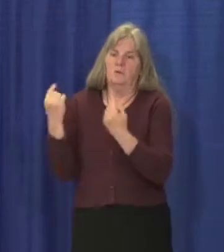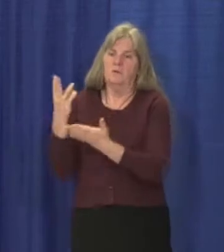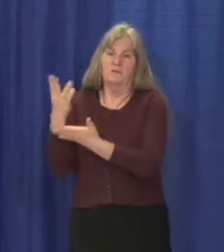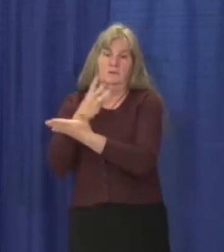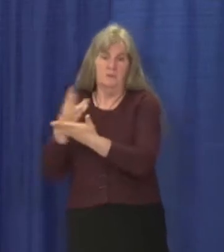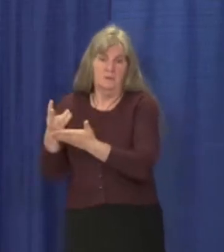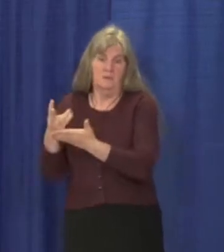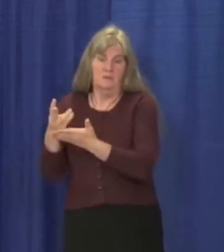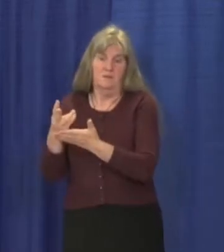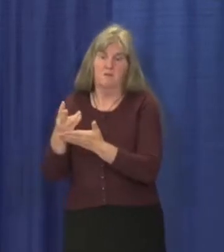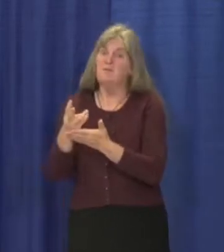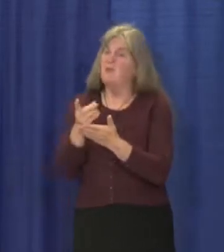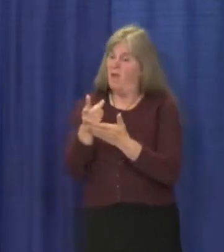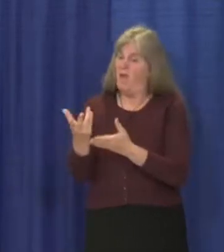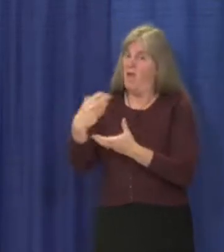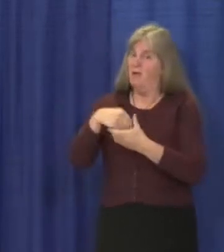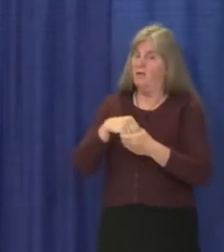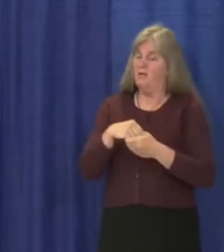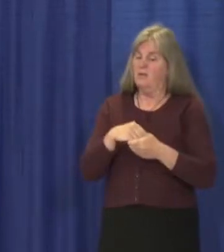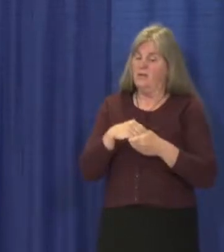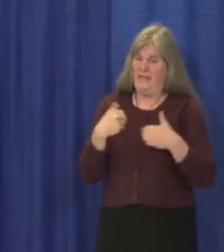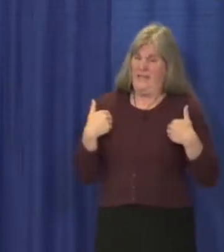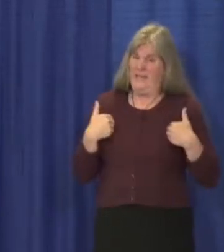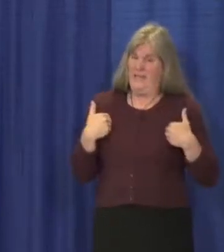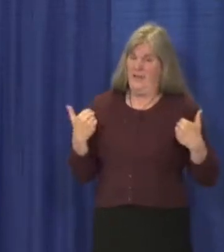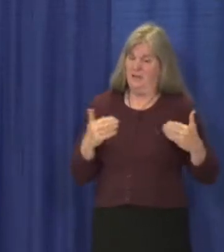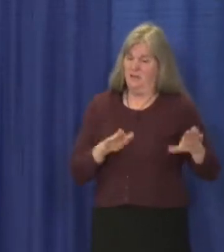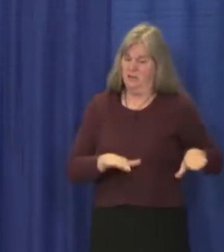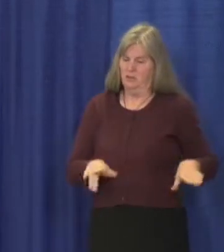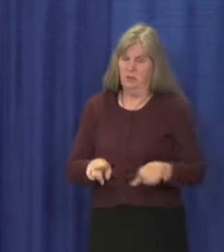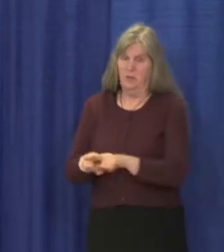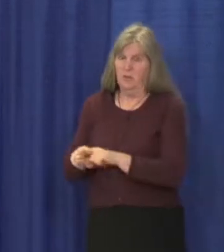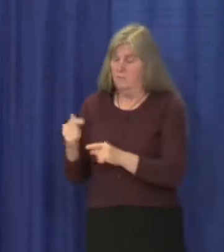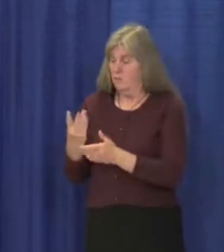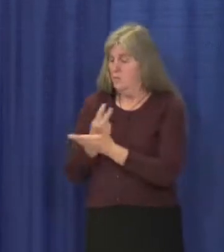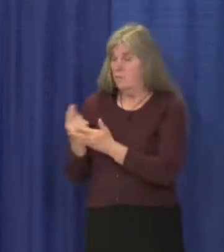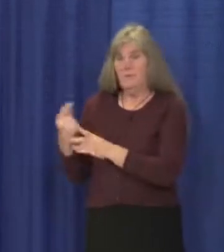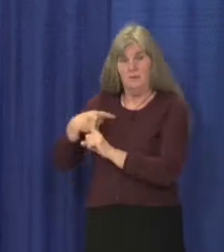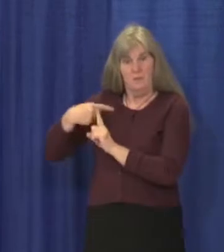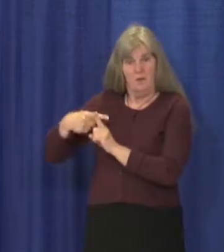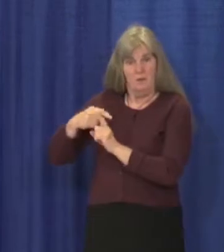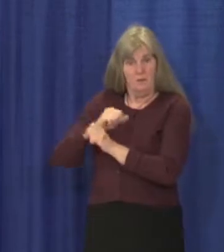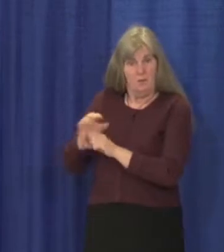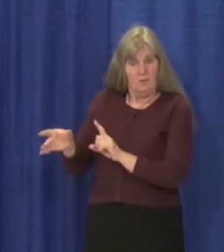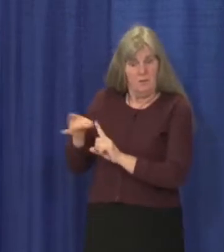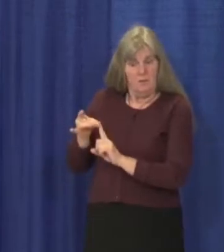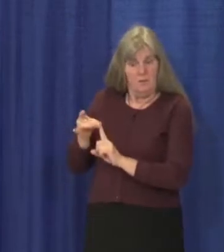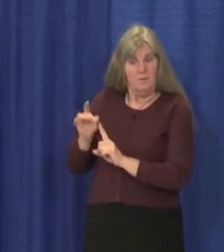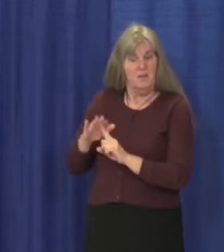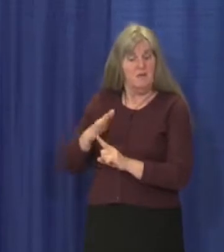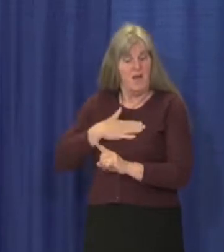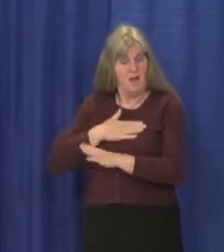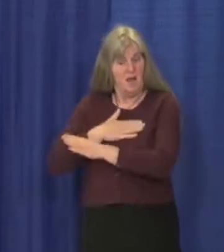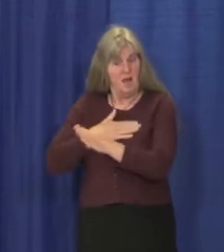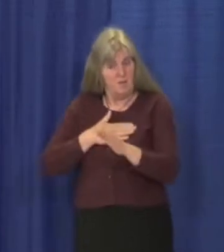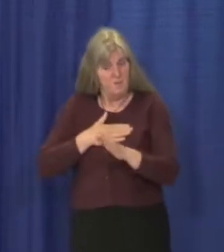weeks including young children that tested positive a few weeks ago. I'm happy to say the situation